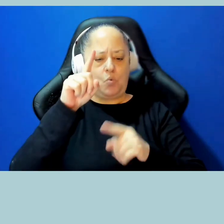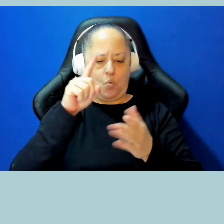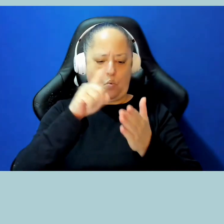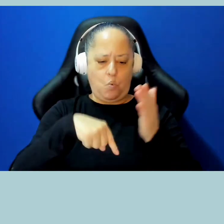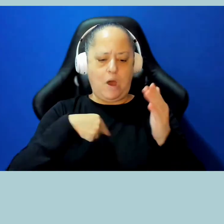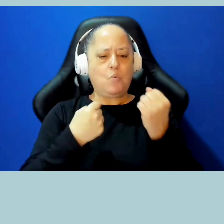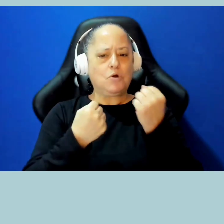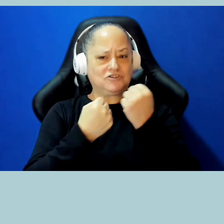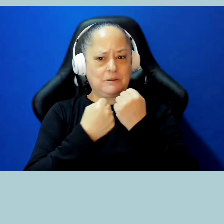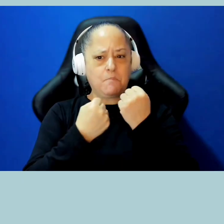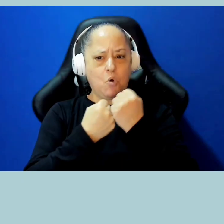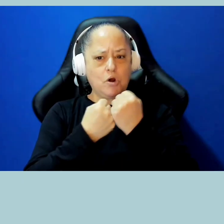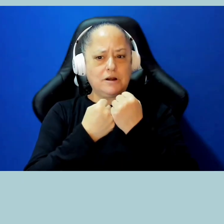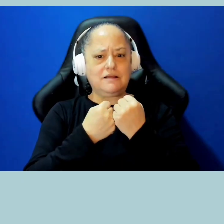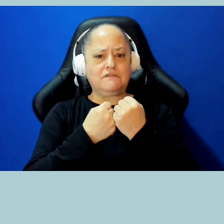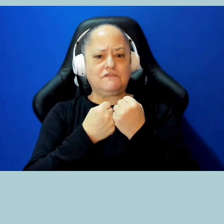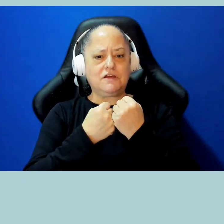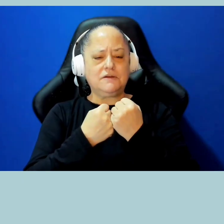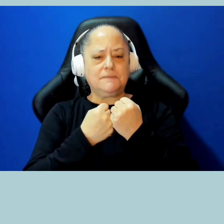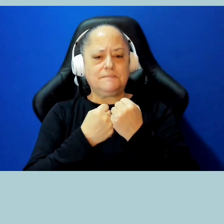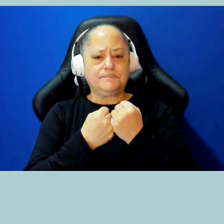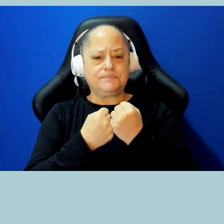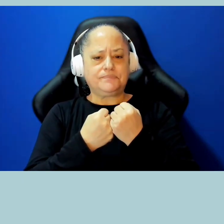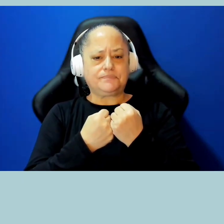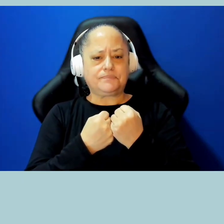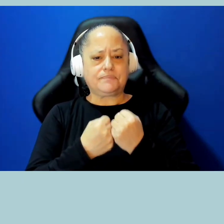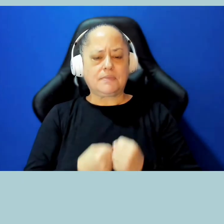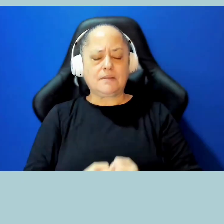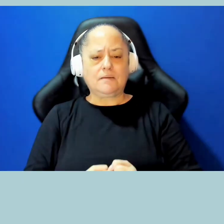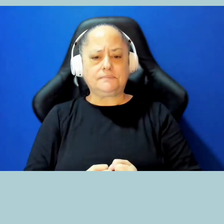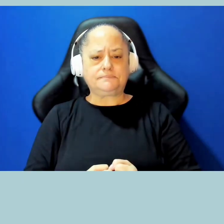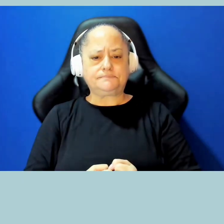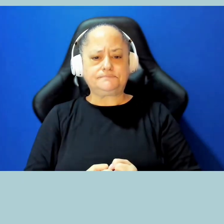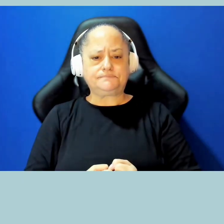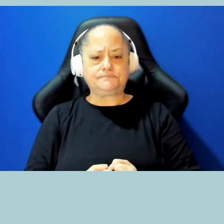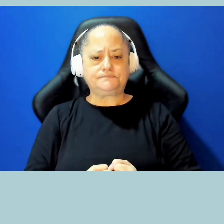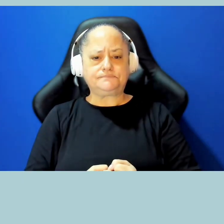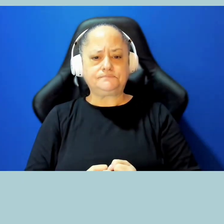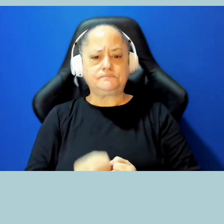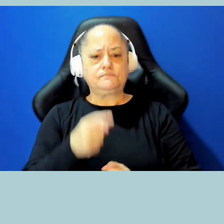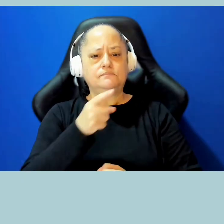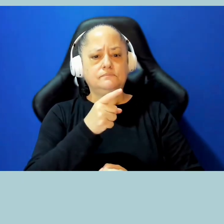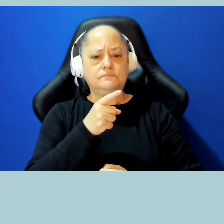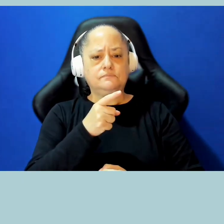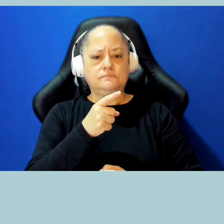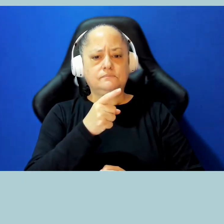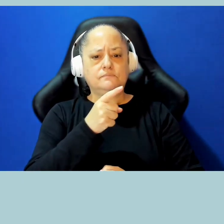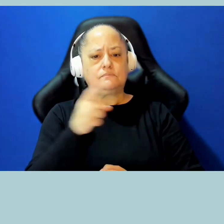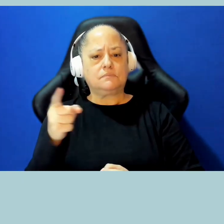I will say too that there is an updated version,